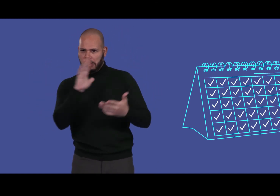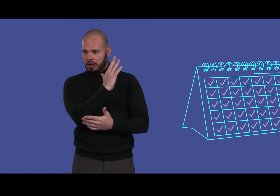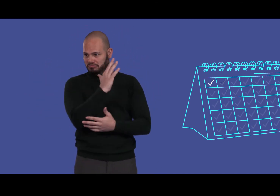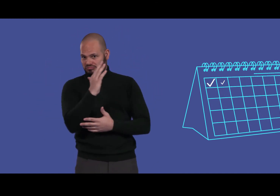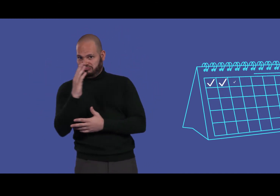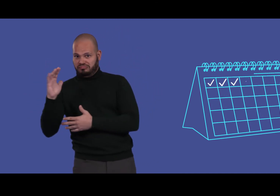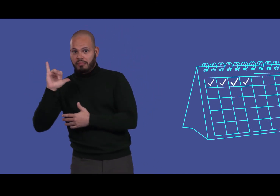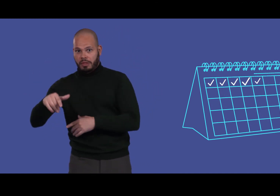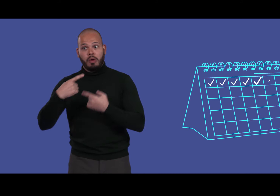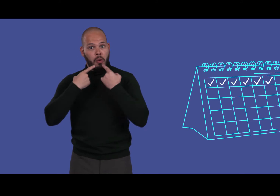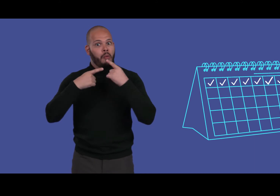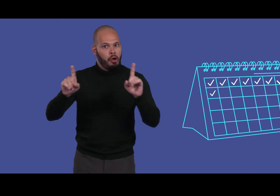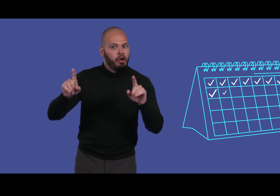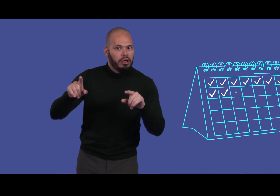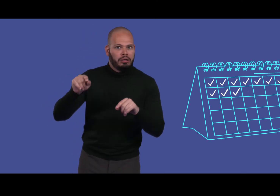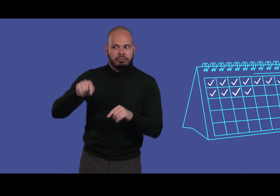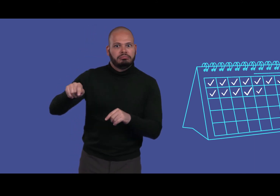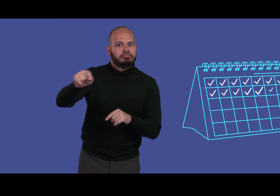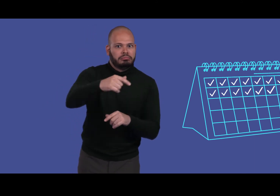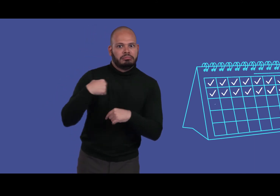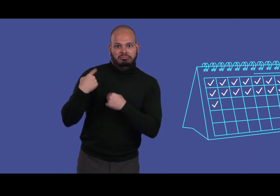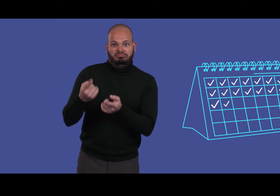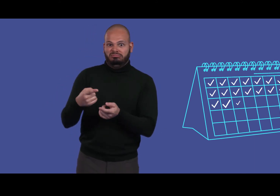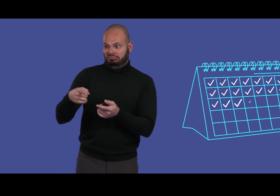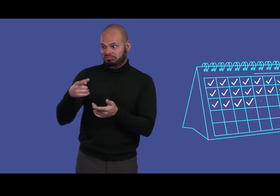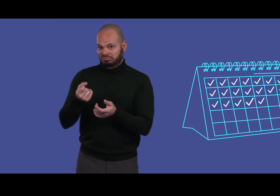and it’s effective almost every single time.